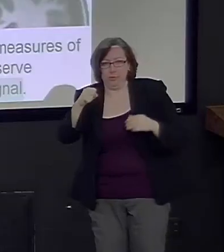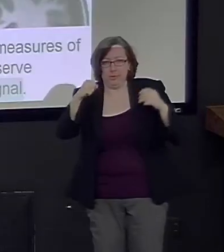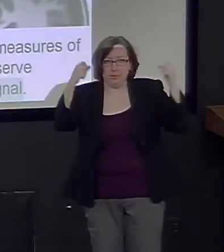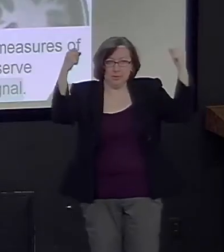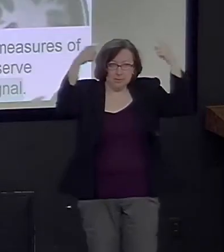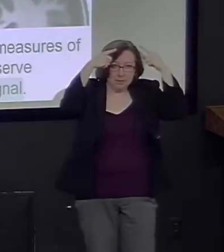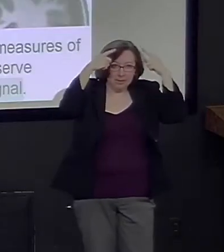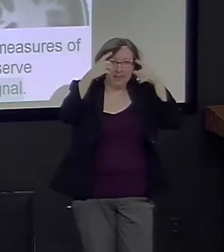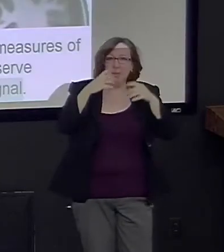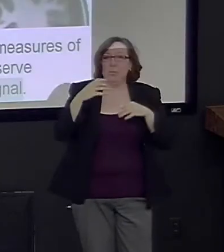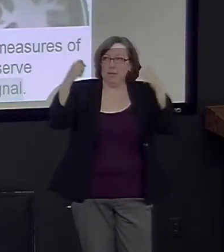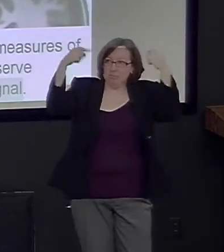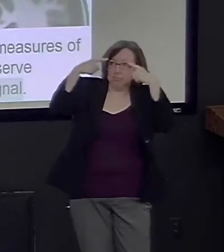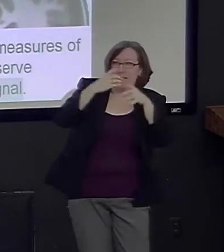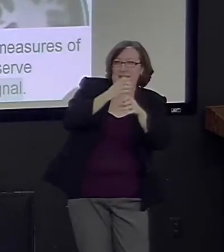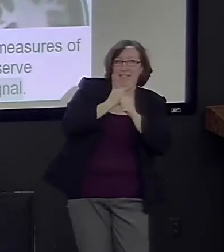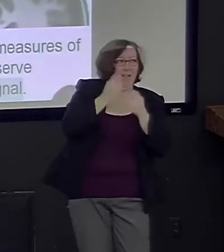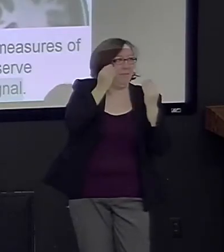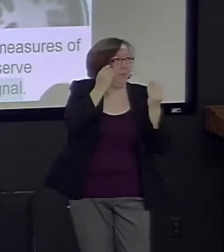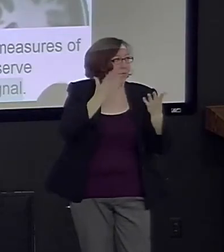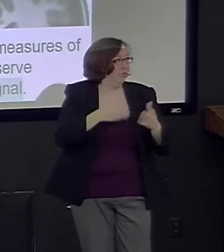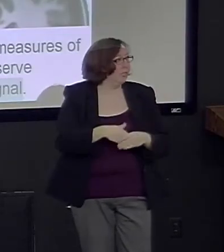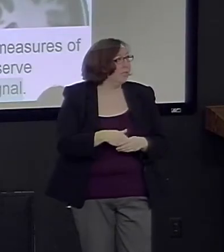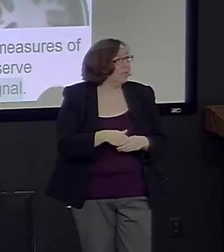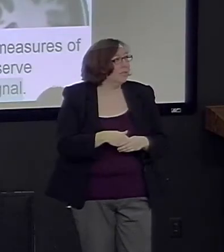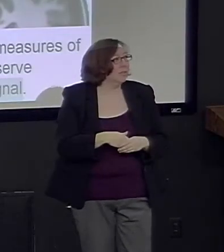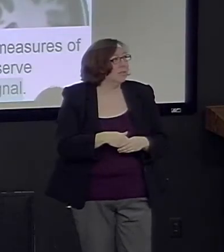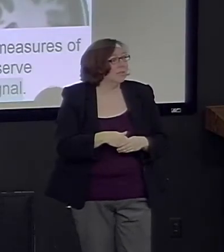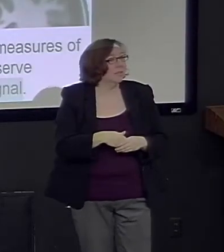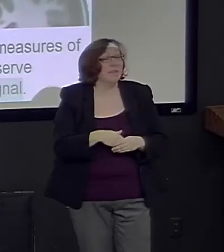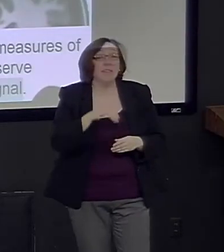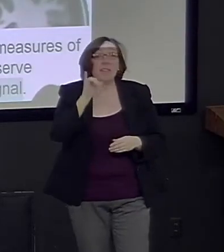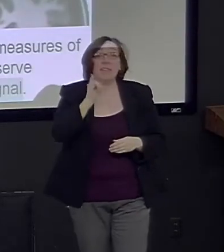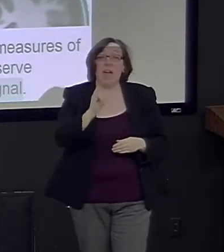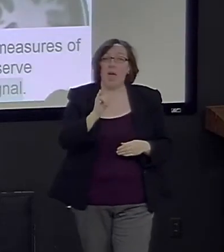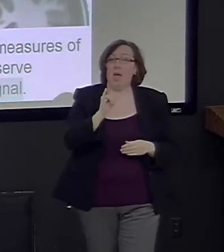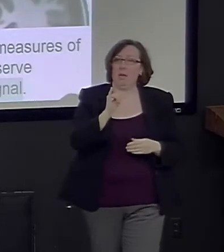about how much of that wavelength has been absorbed